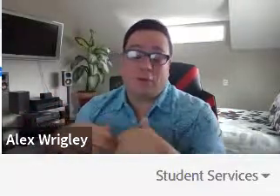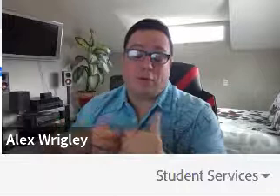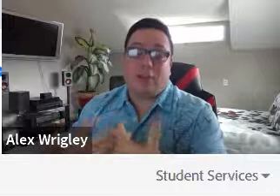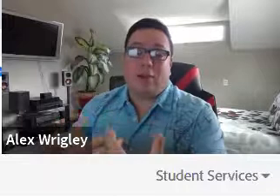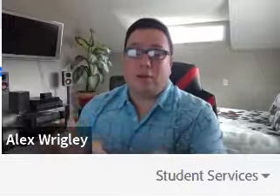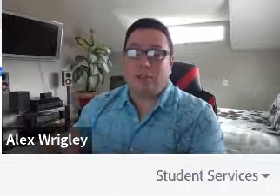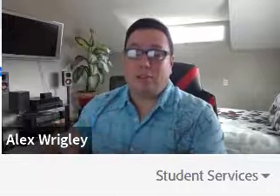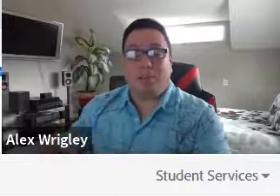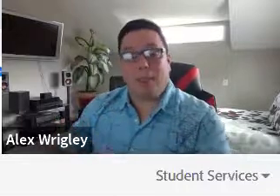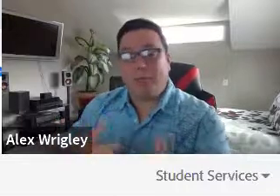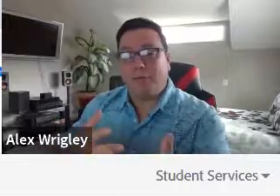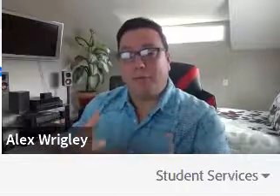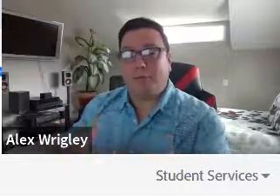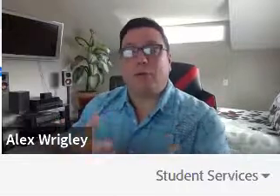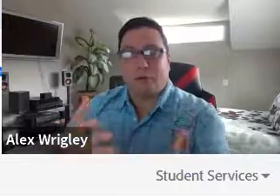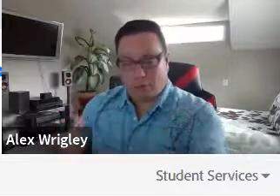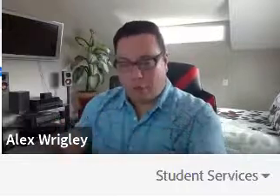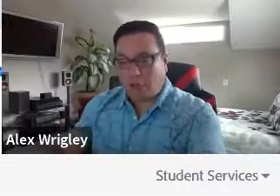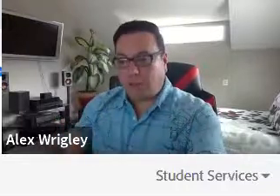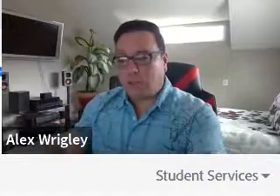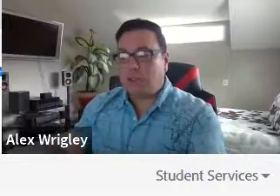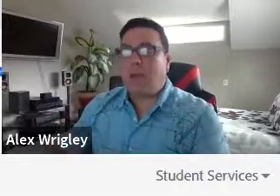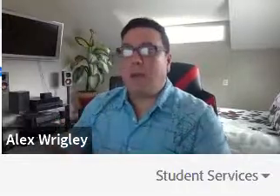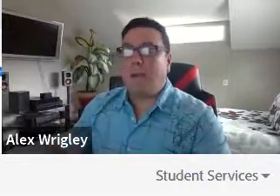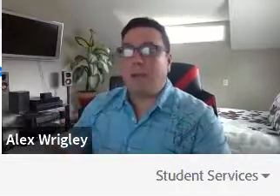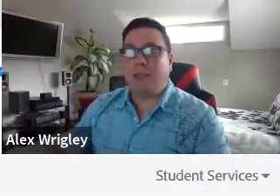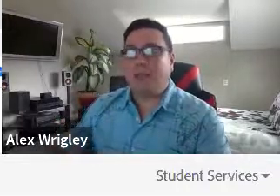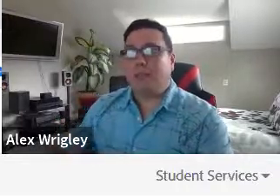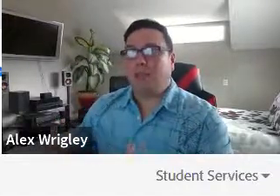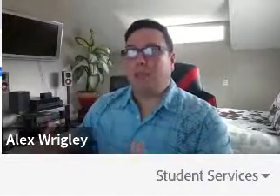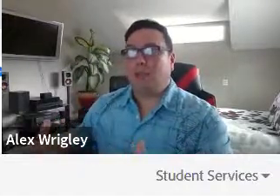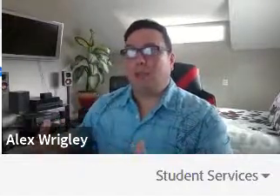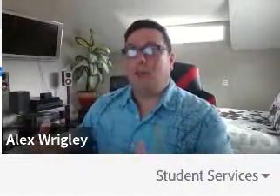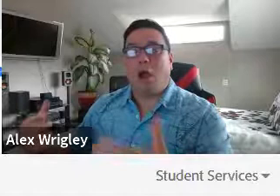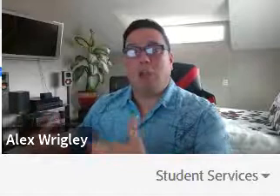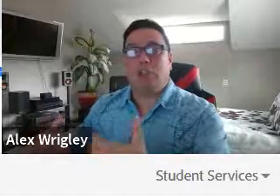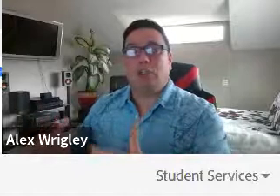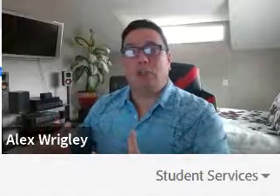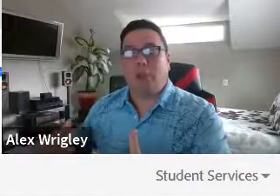you're sending out agreements on behalf of your college, and the college should really